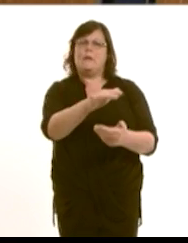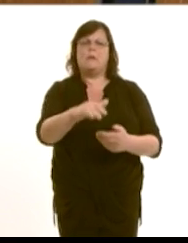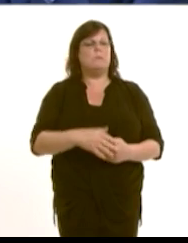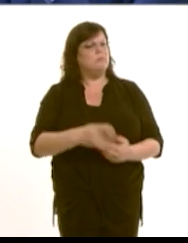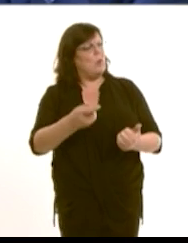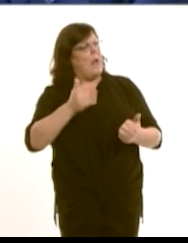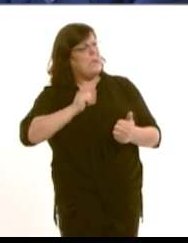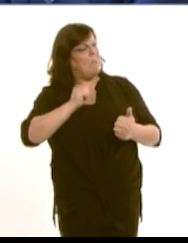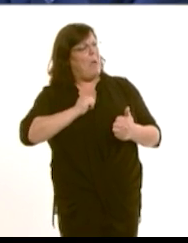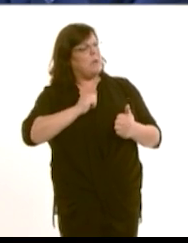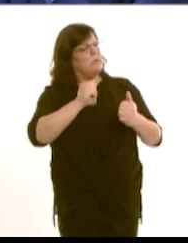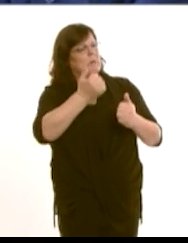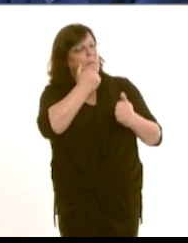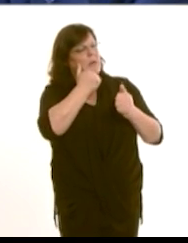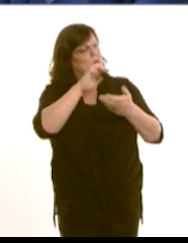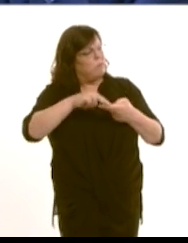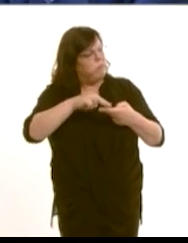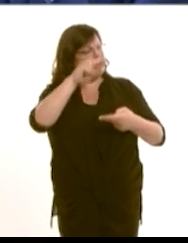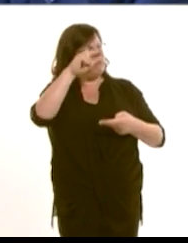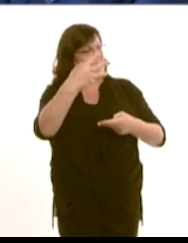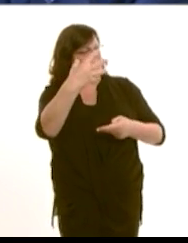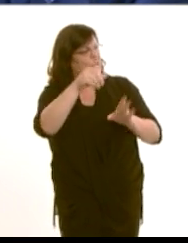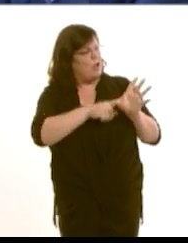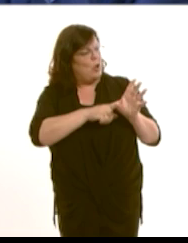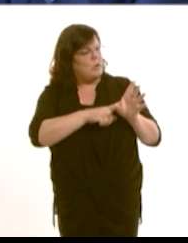and I expect every neonatal unit to be properly staffed in that time.